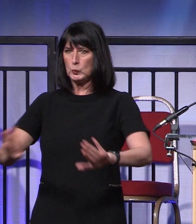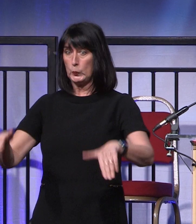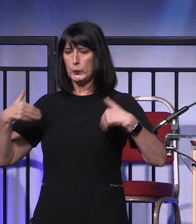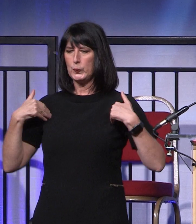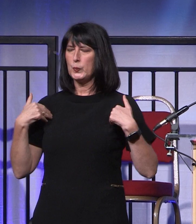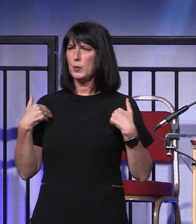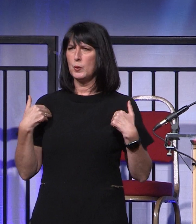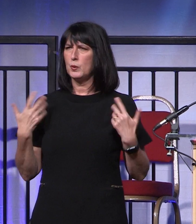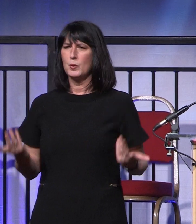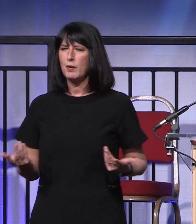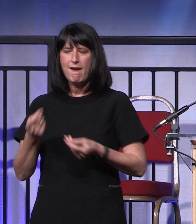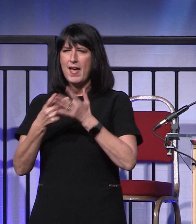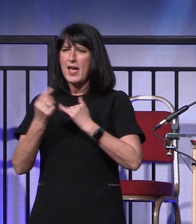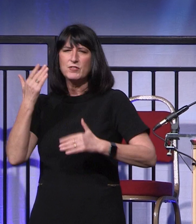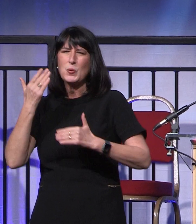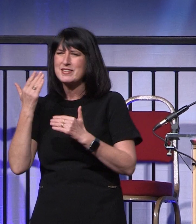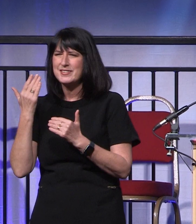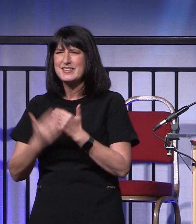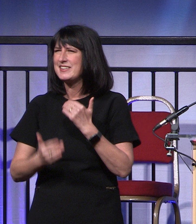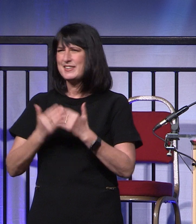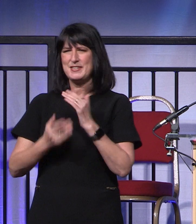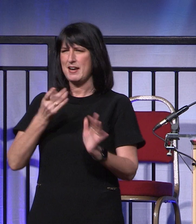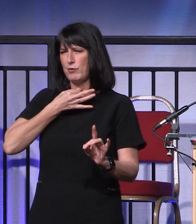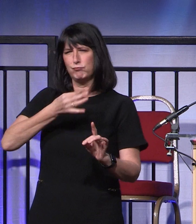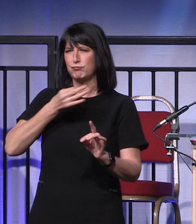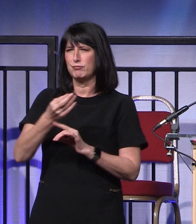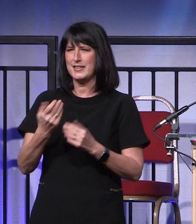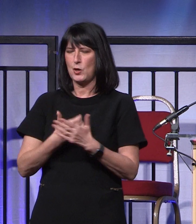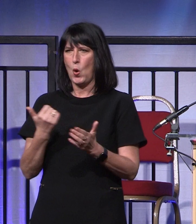you never take a risk and always play it safe you will never achieve your full